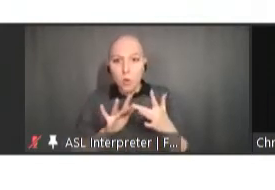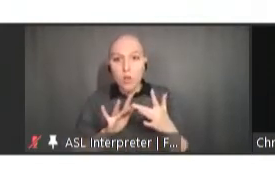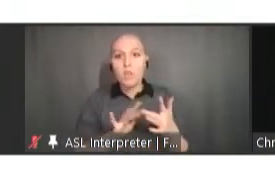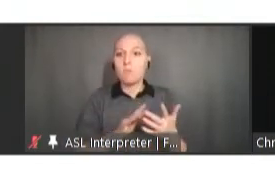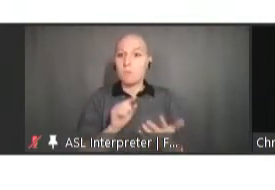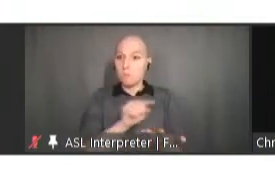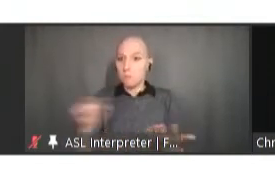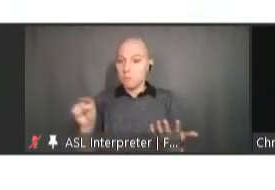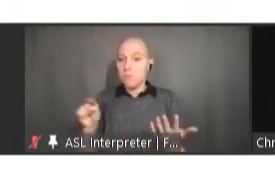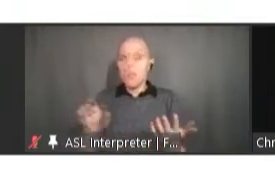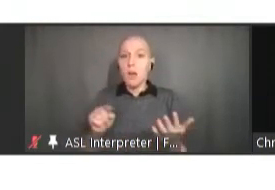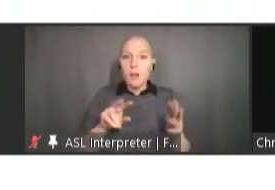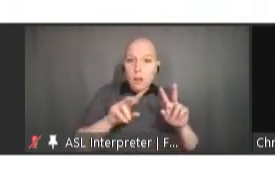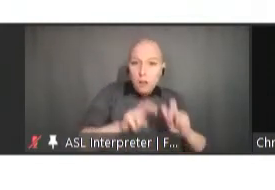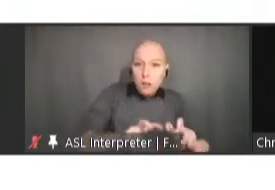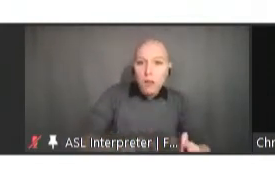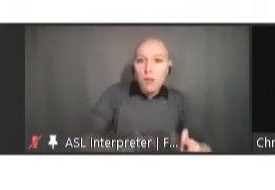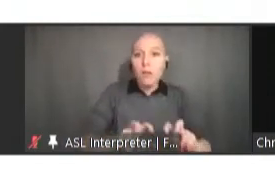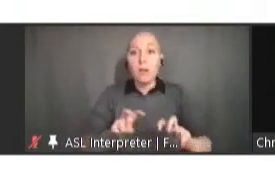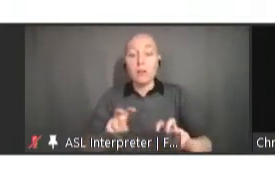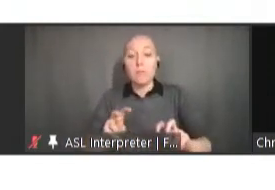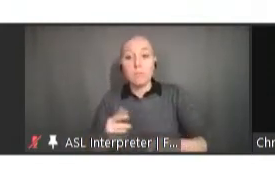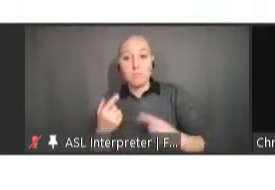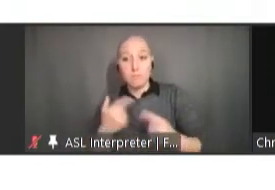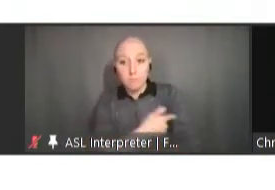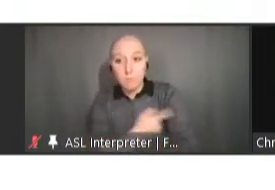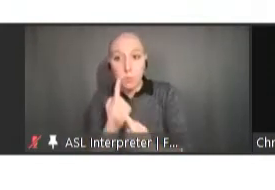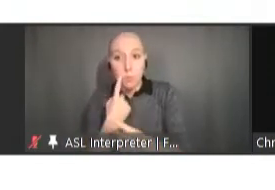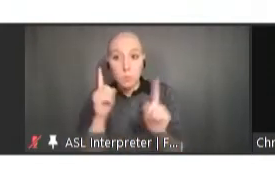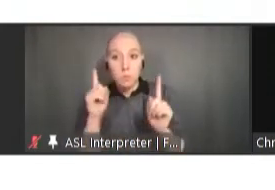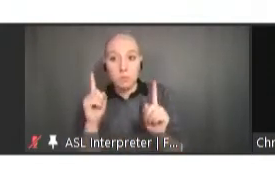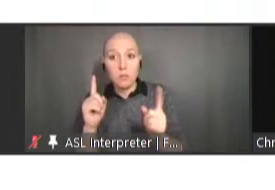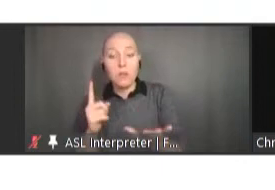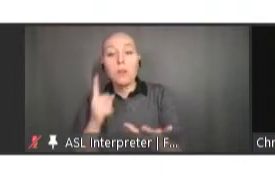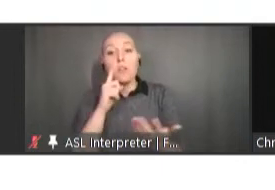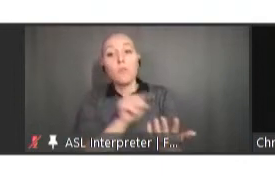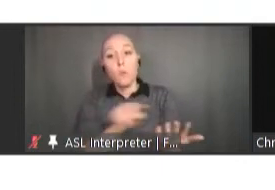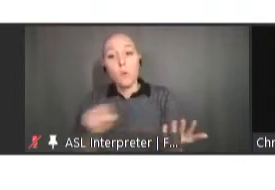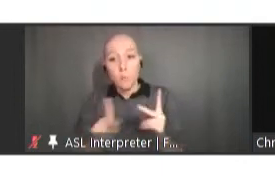assays for the testing of sera samples from individuals vaccinated in registrational phase